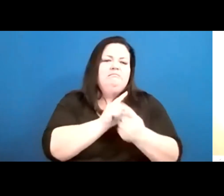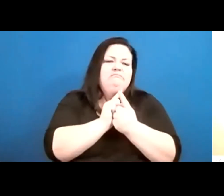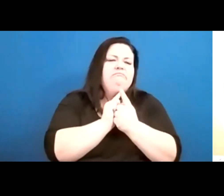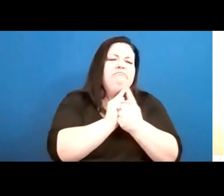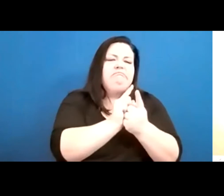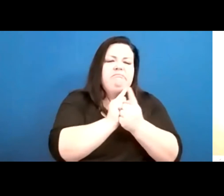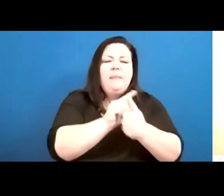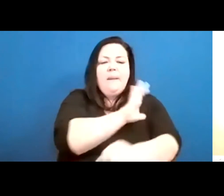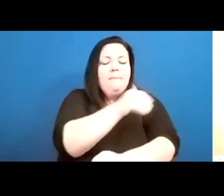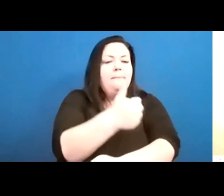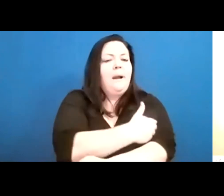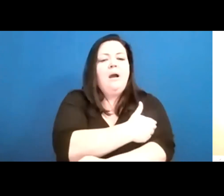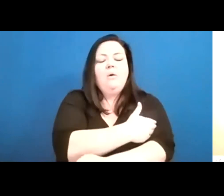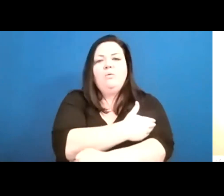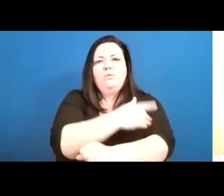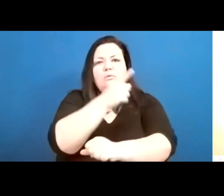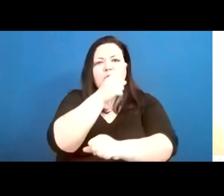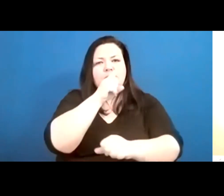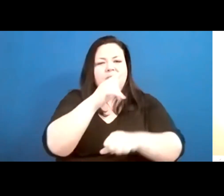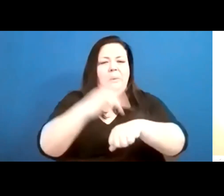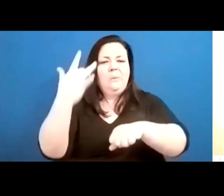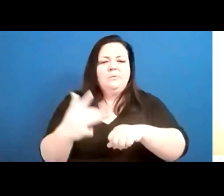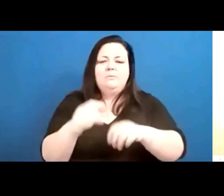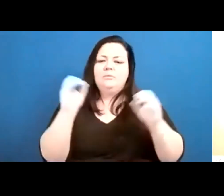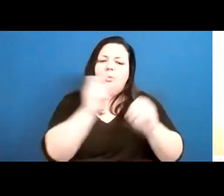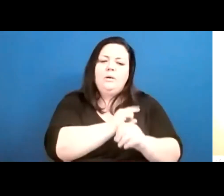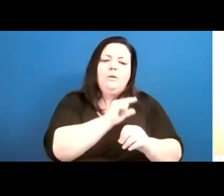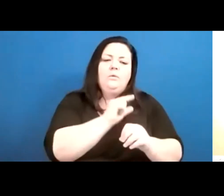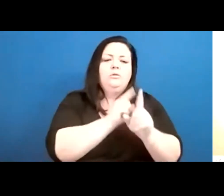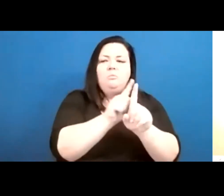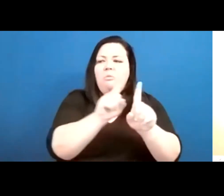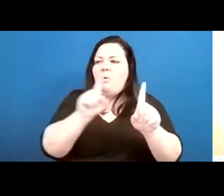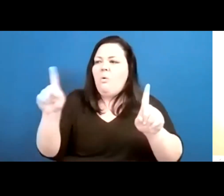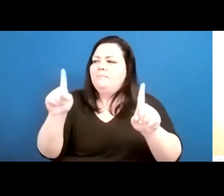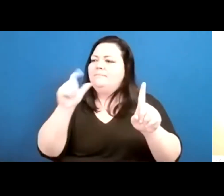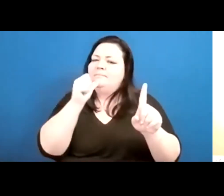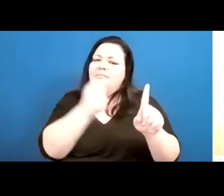to sting without guilt, to walk/ away without remorse. Thank you.